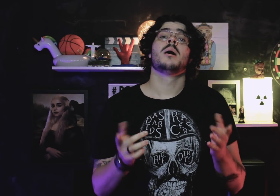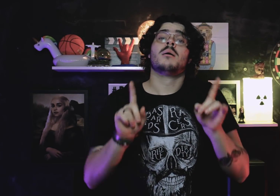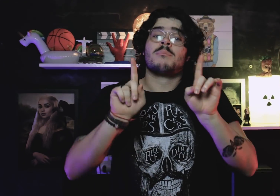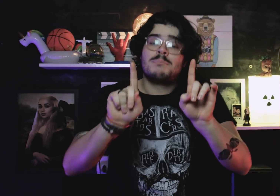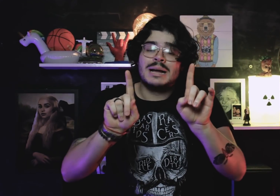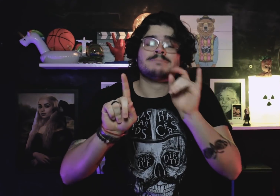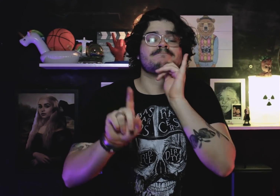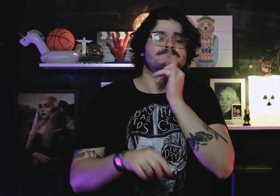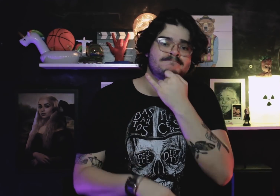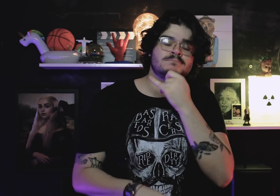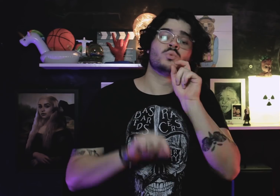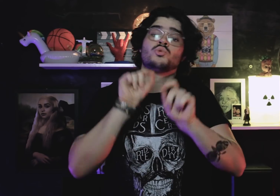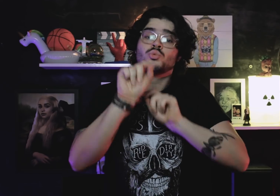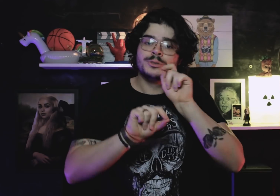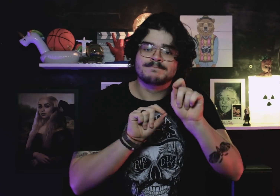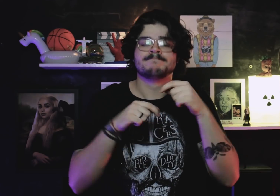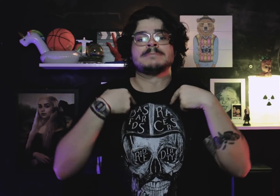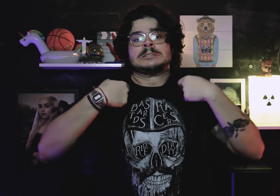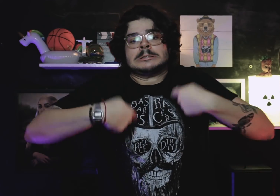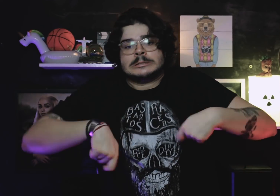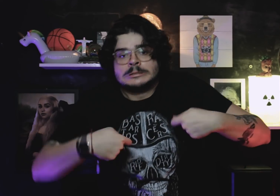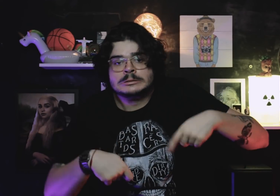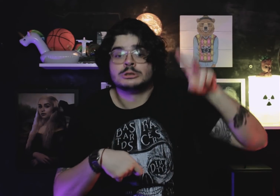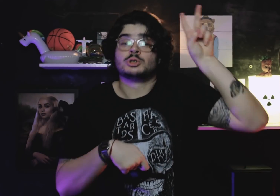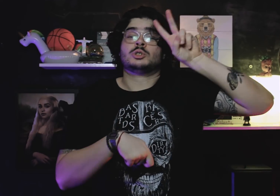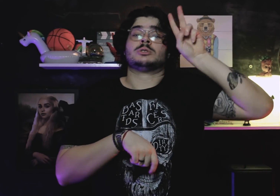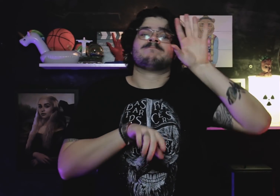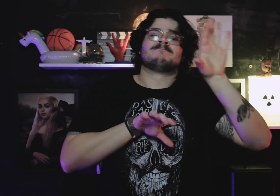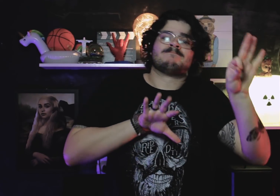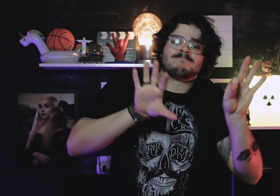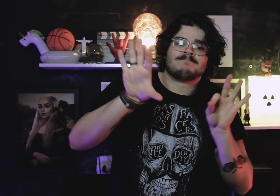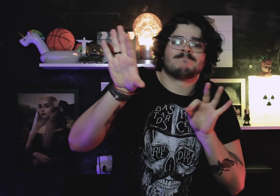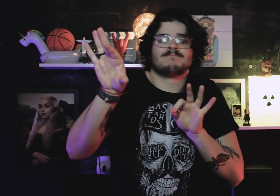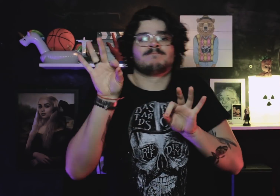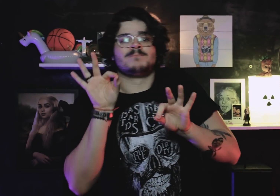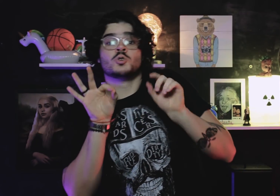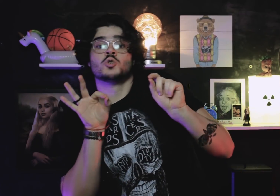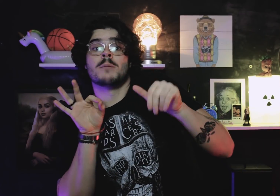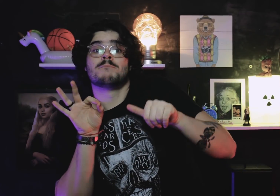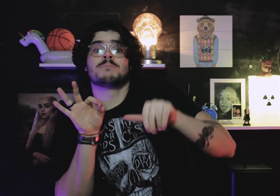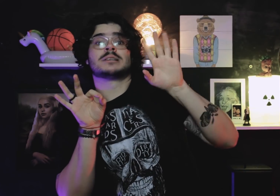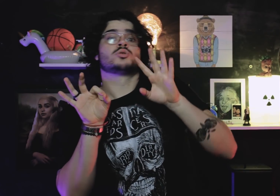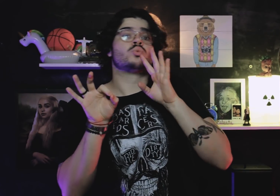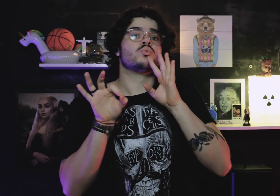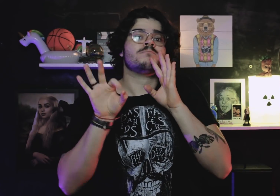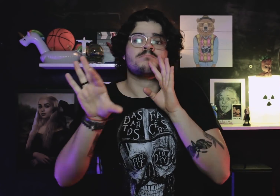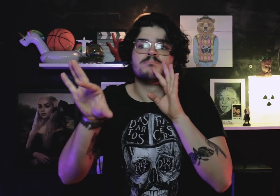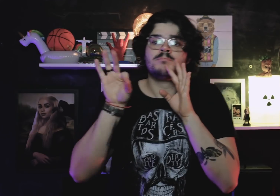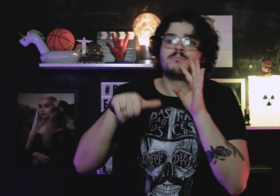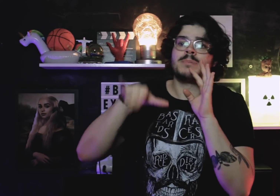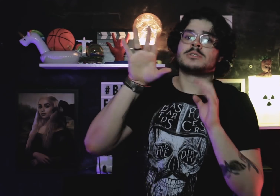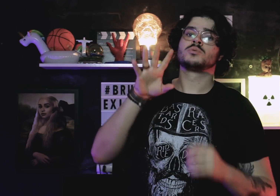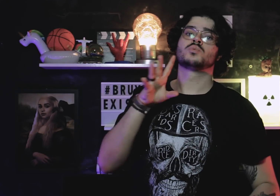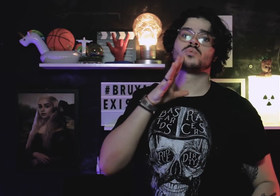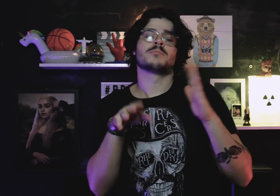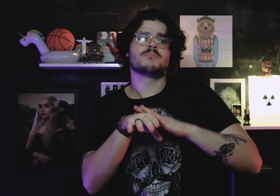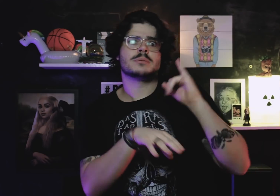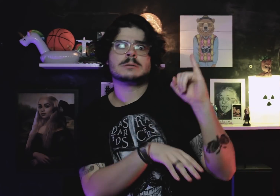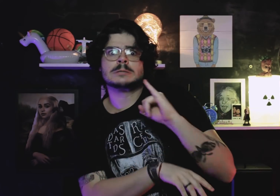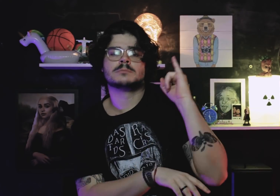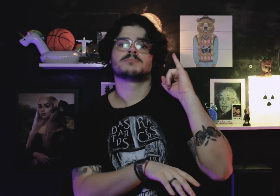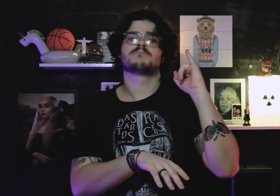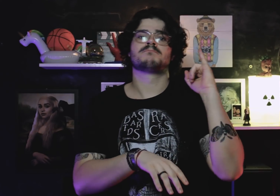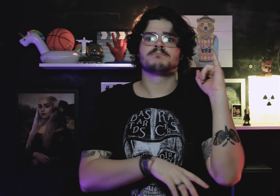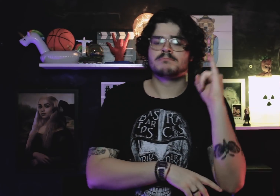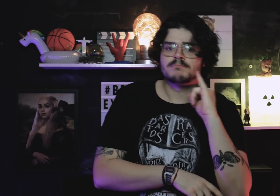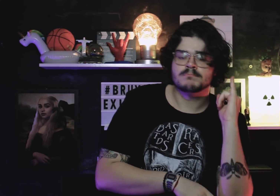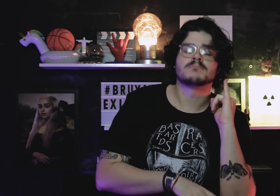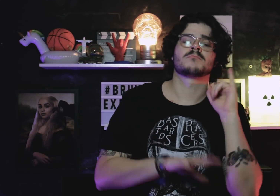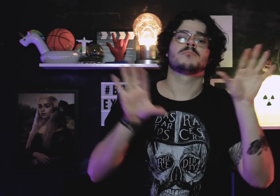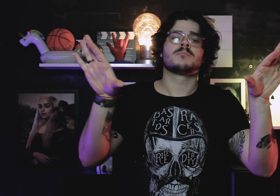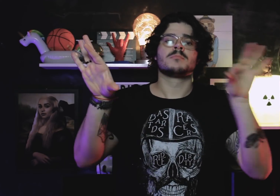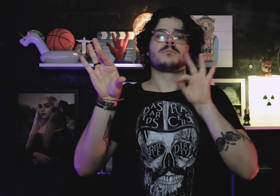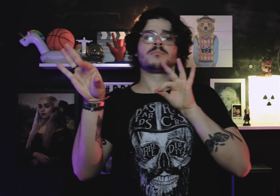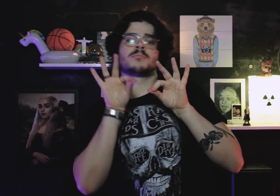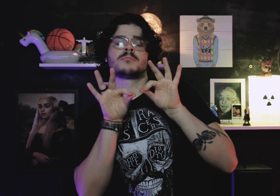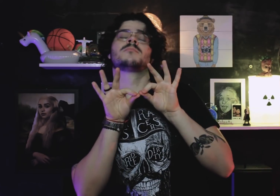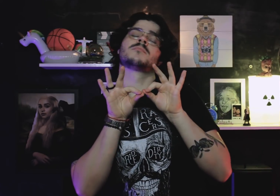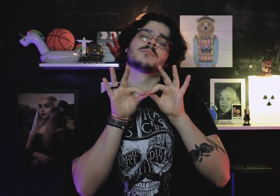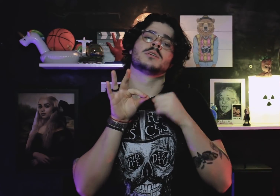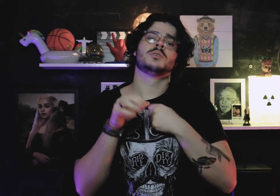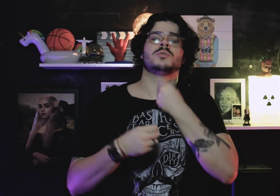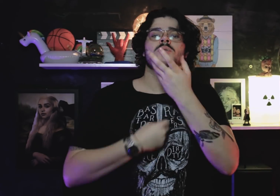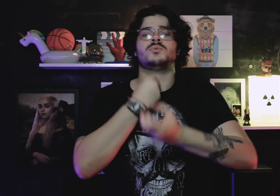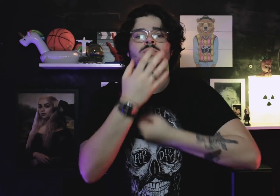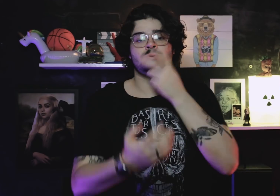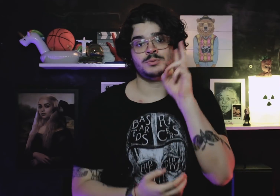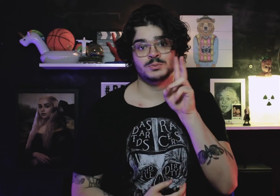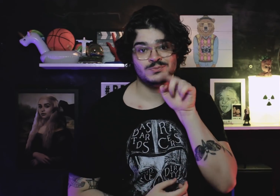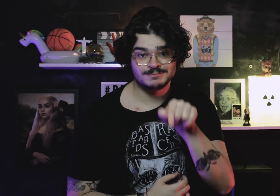Unfortunately, I will have to select some stories, the most well-known and important.